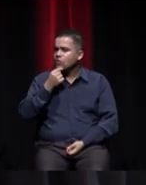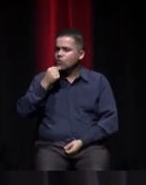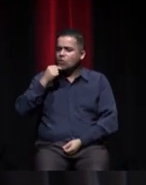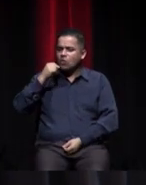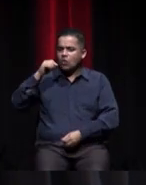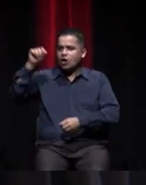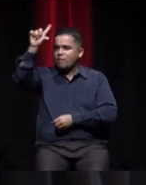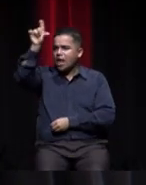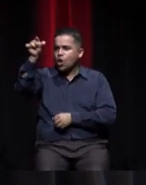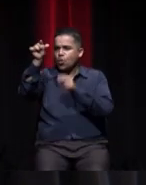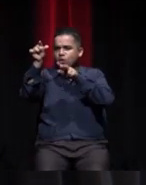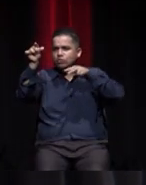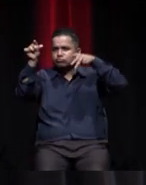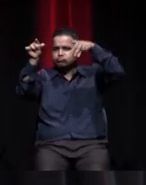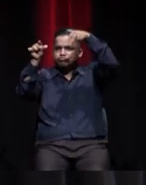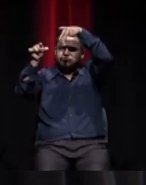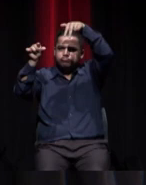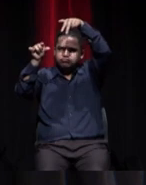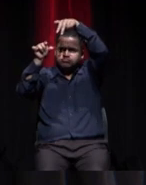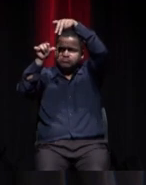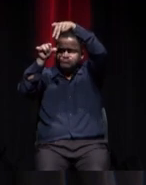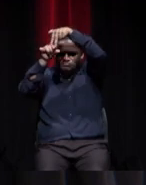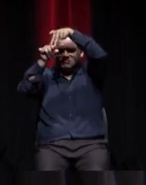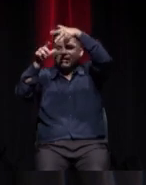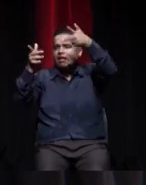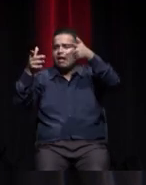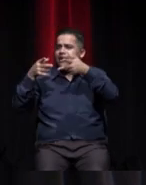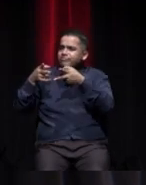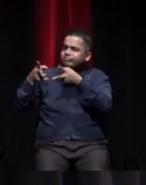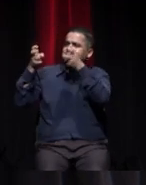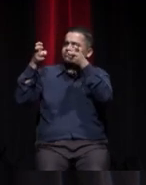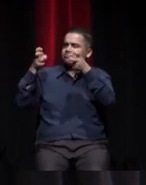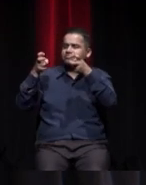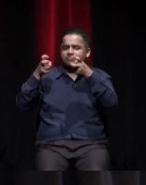when we discovered we were all in the same world.